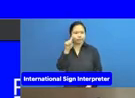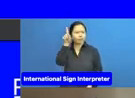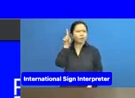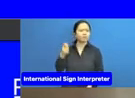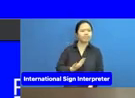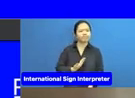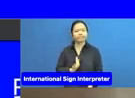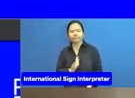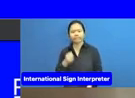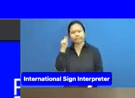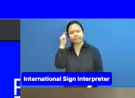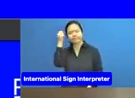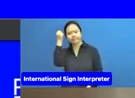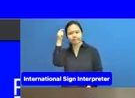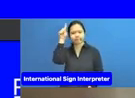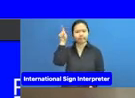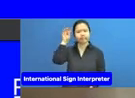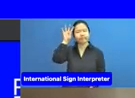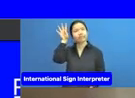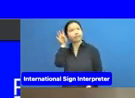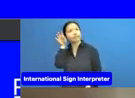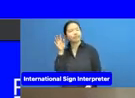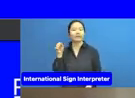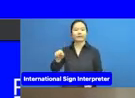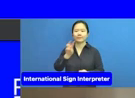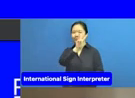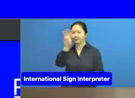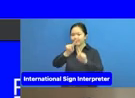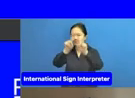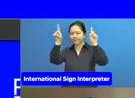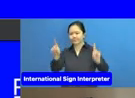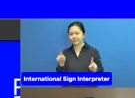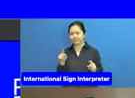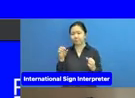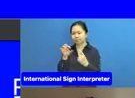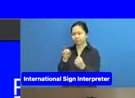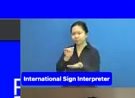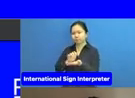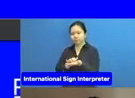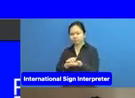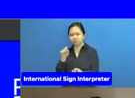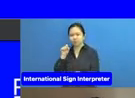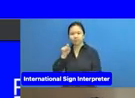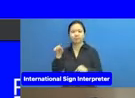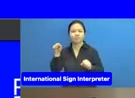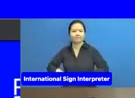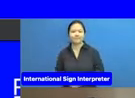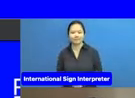help desk sessions where the Perform Europe team will be able to answer any questions that you might have.